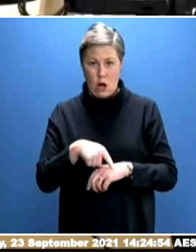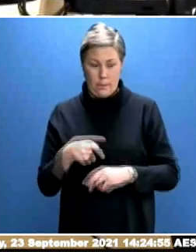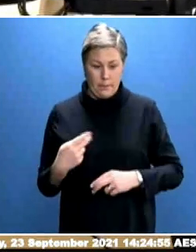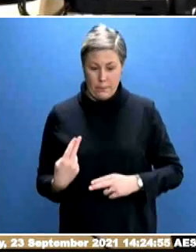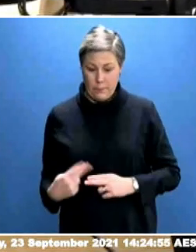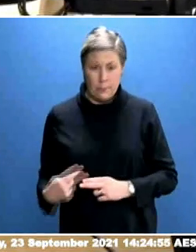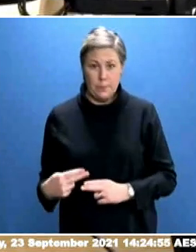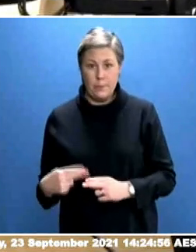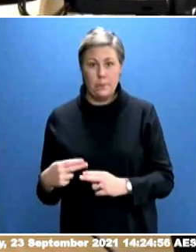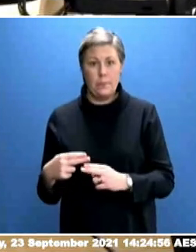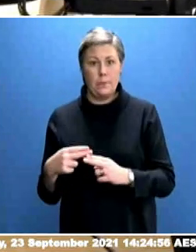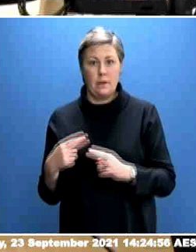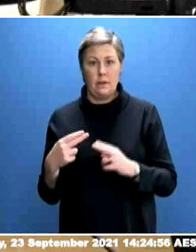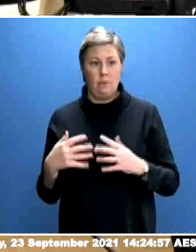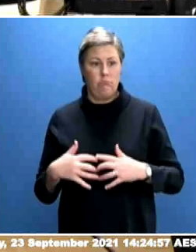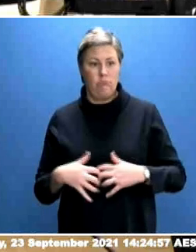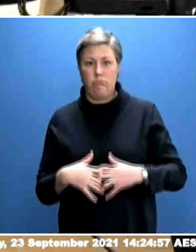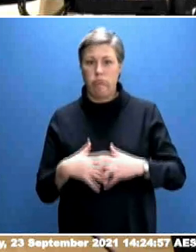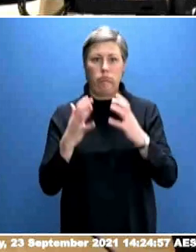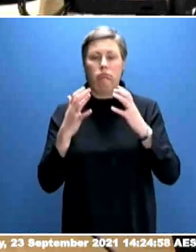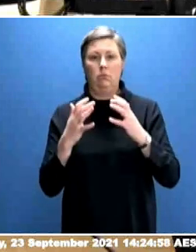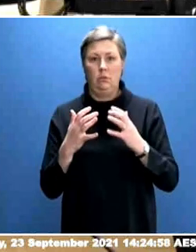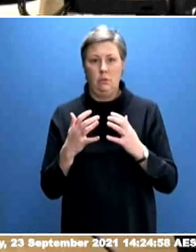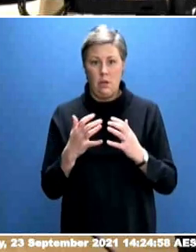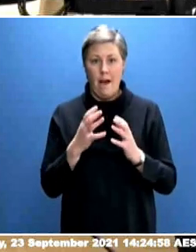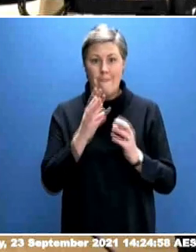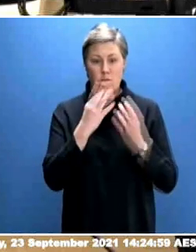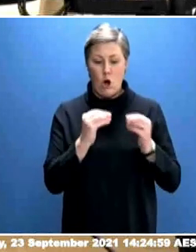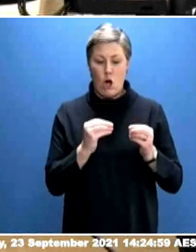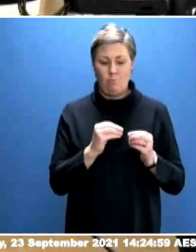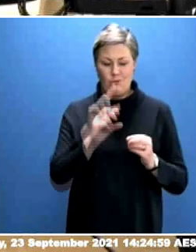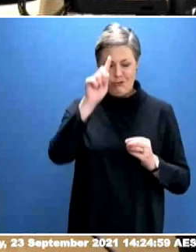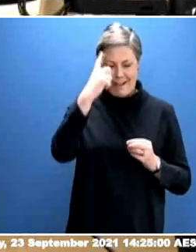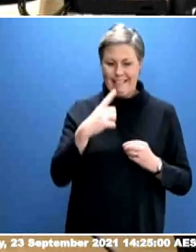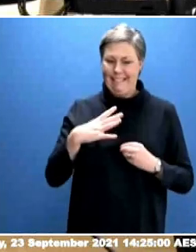the need was identified and then the facility was operational?